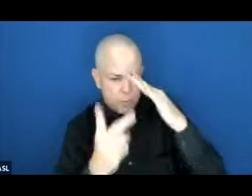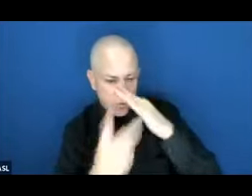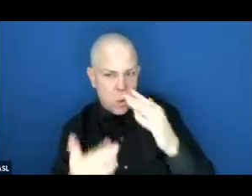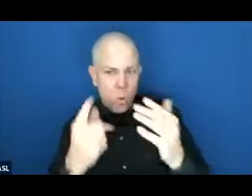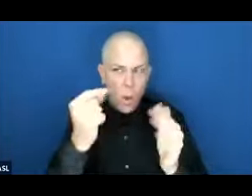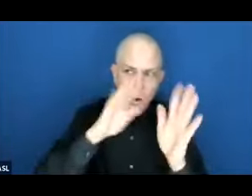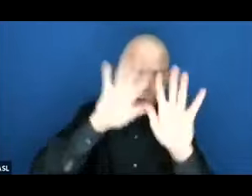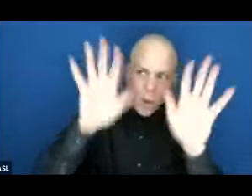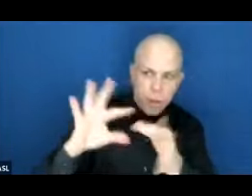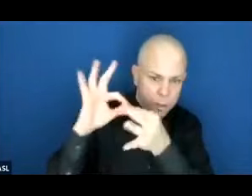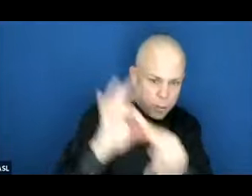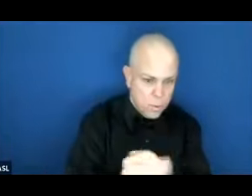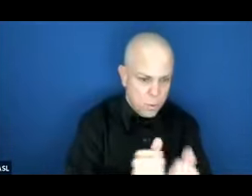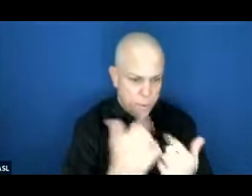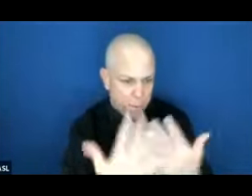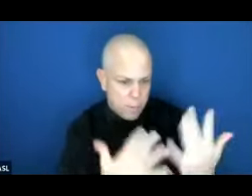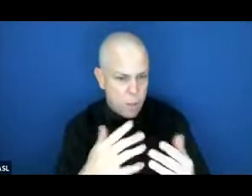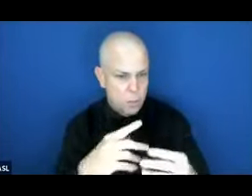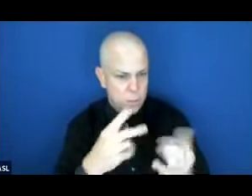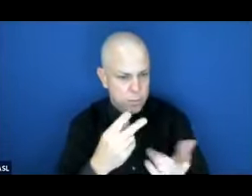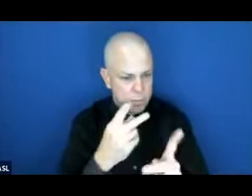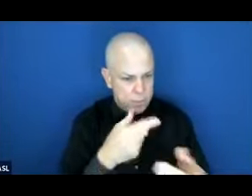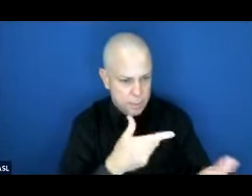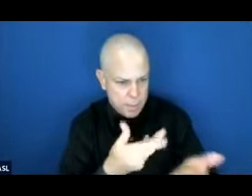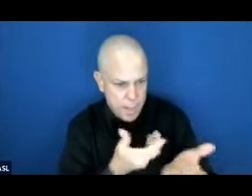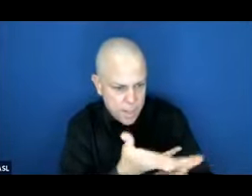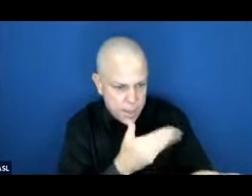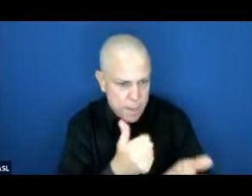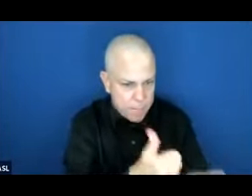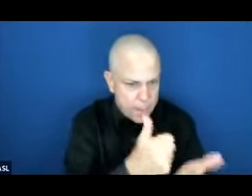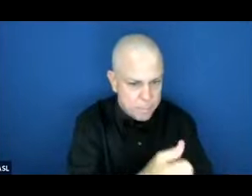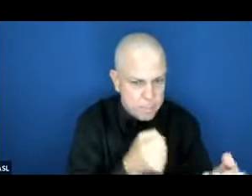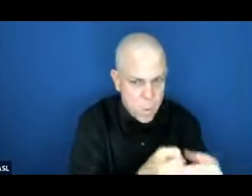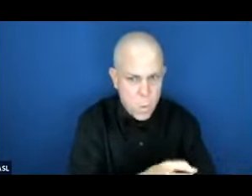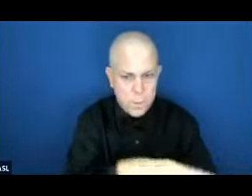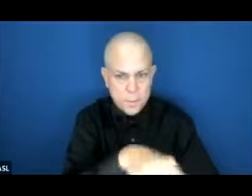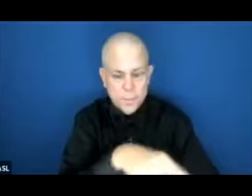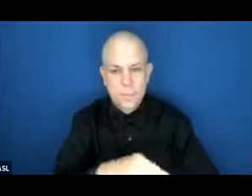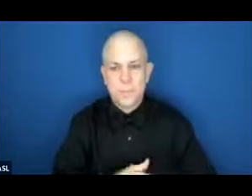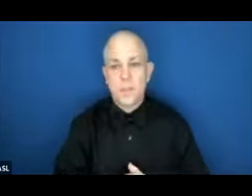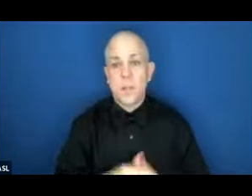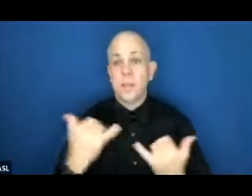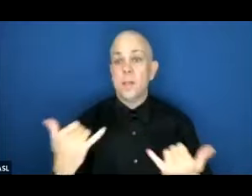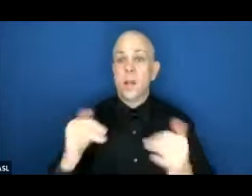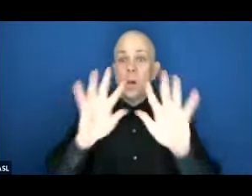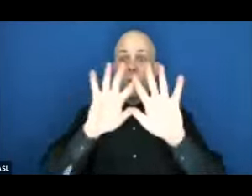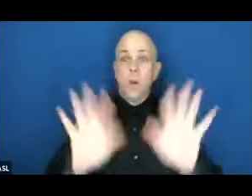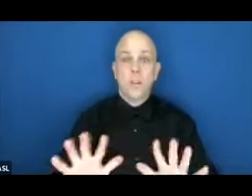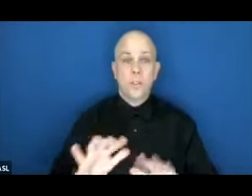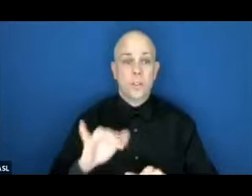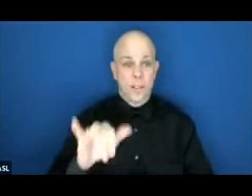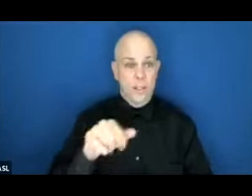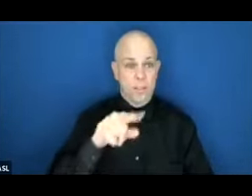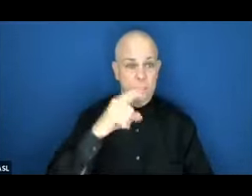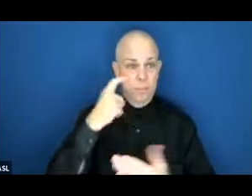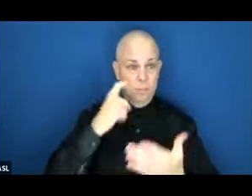so let's talk about the weather here here's a weather matrix this is uh one of the main tools that i provide the team